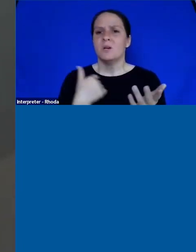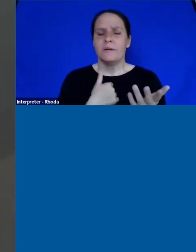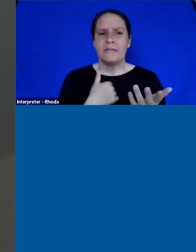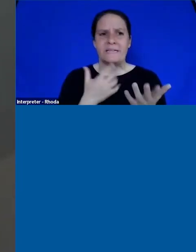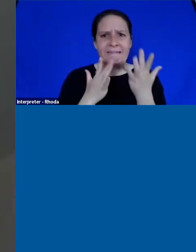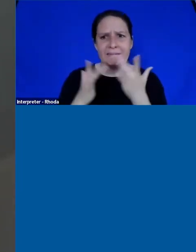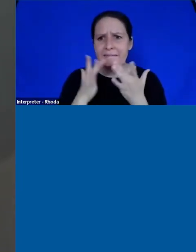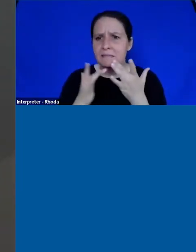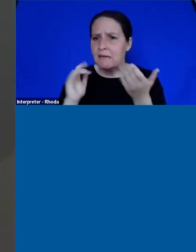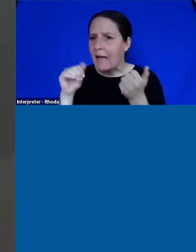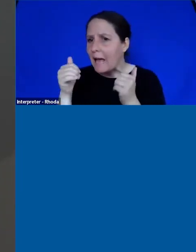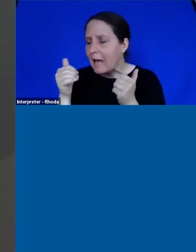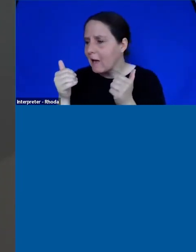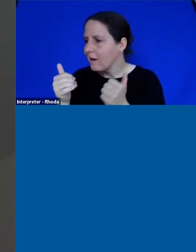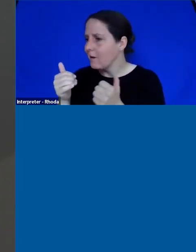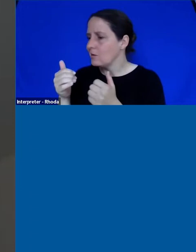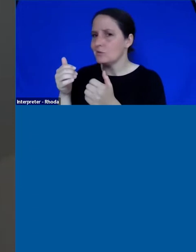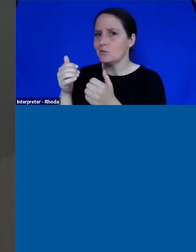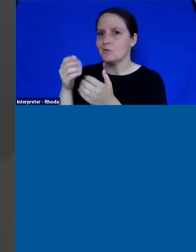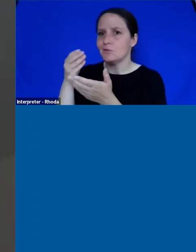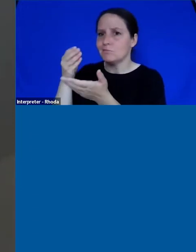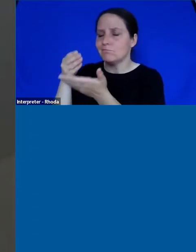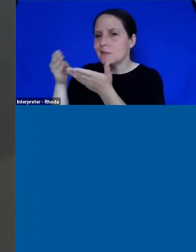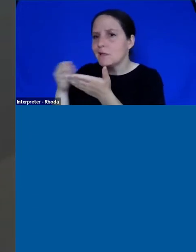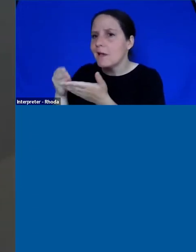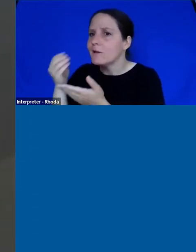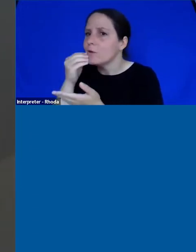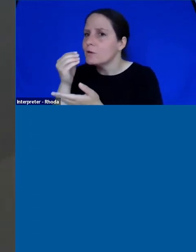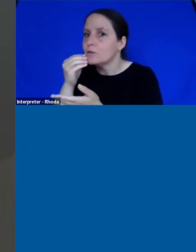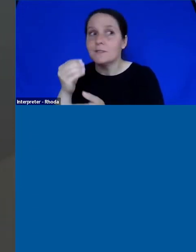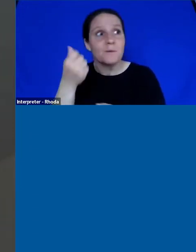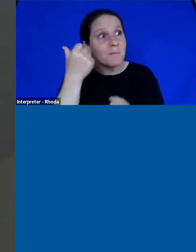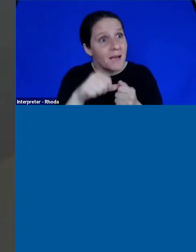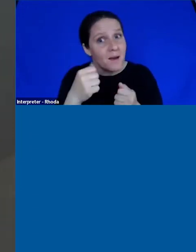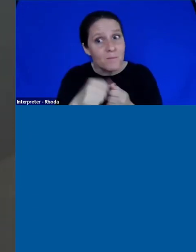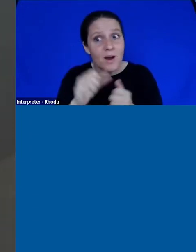and everybody was bulk buying on toilet paper, God help us, we didn't run out of toilet paper, I hope.